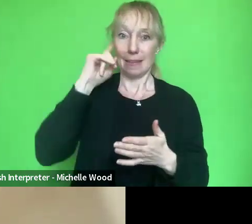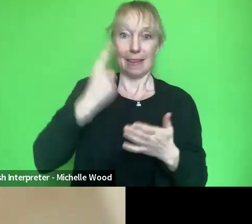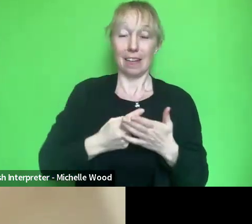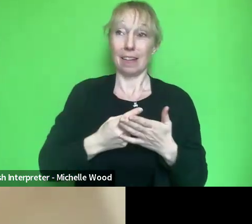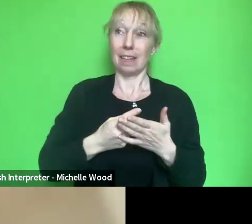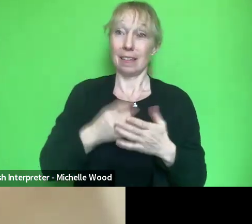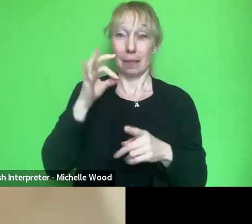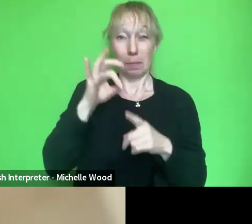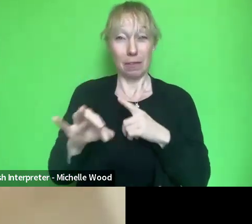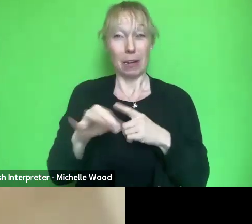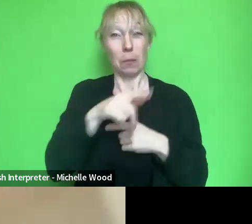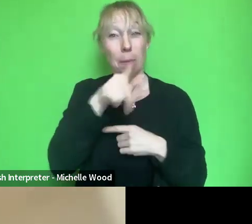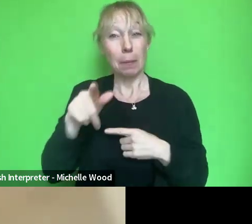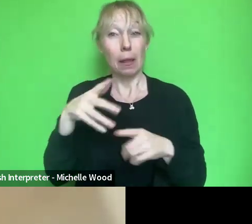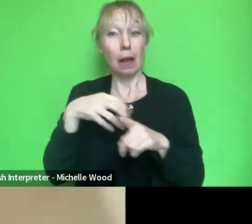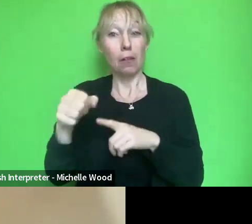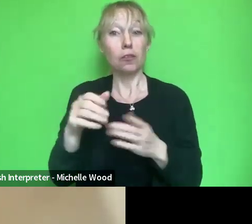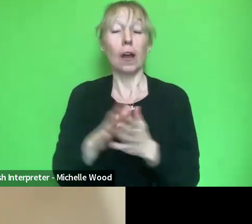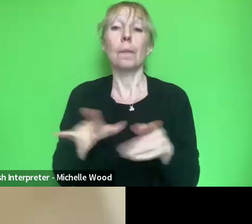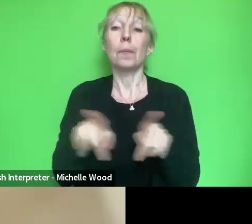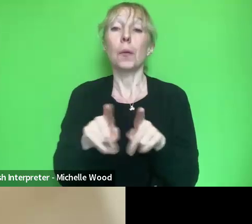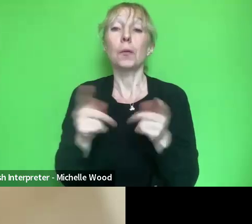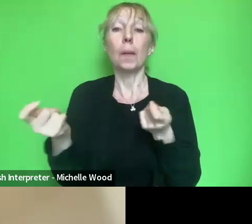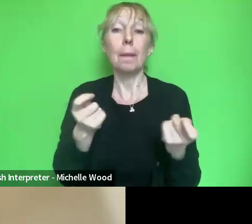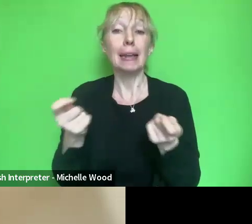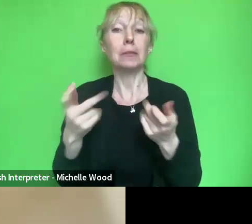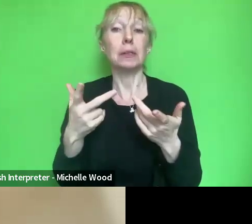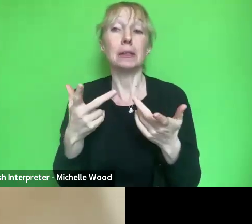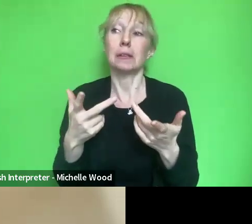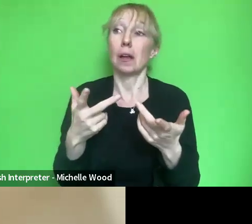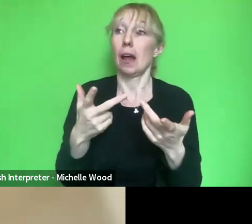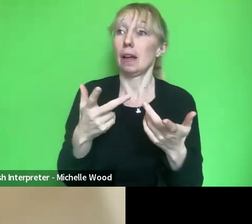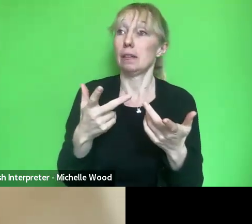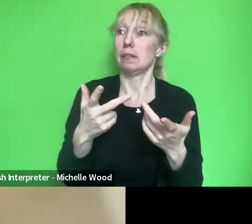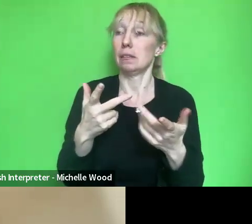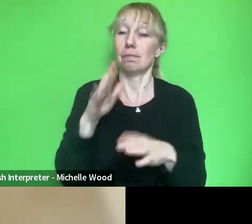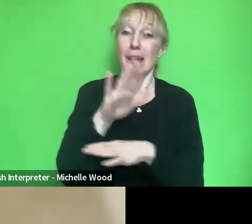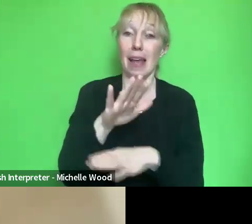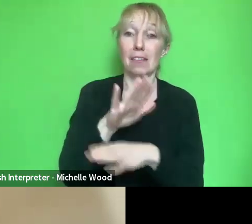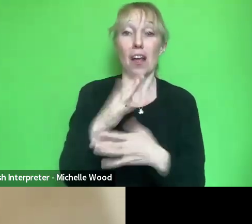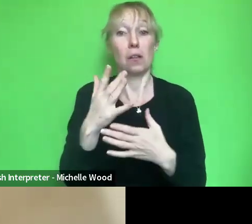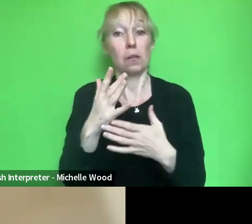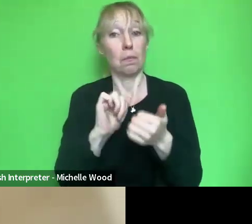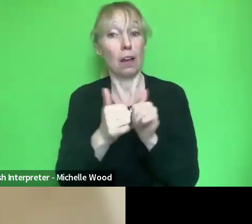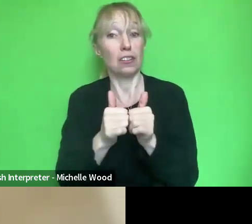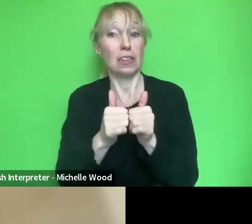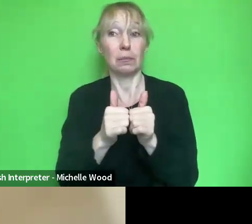There's also the management and optimization of our external inclusion partnership. So we work with lots of different kind of businesses